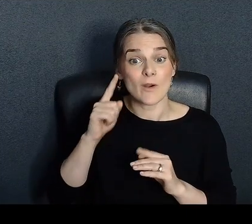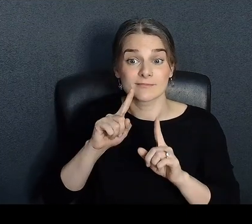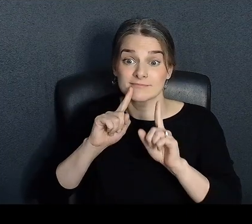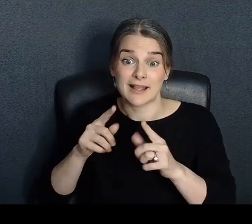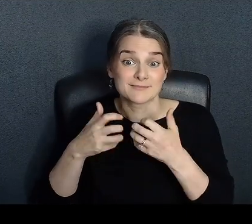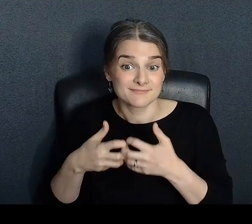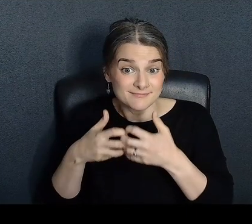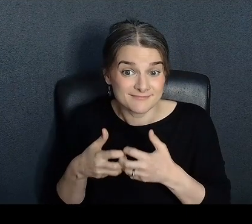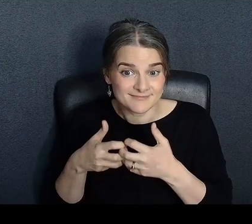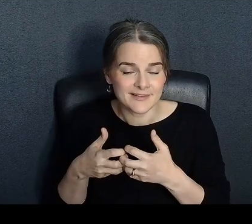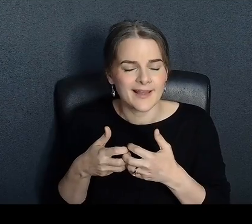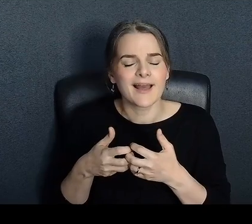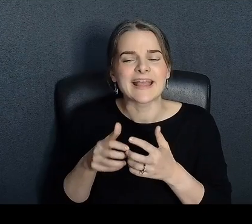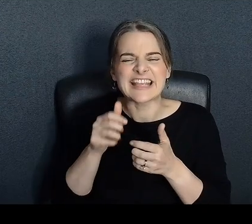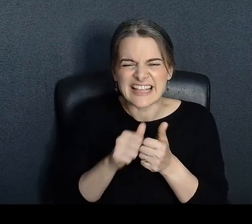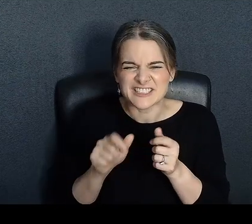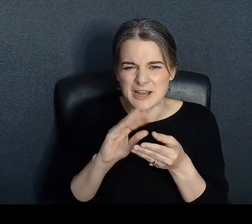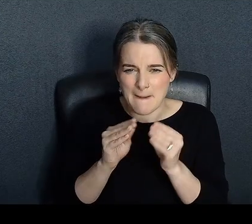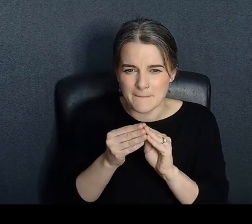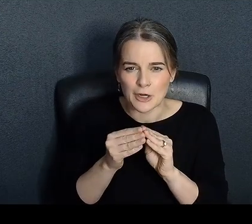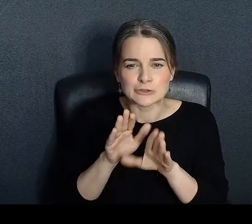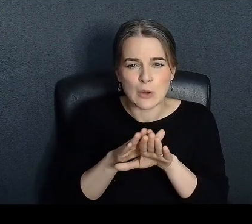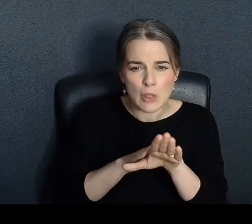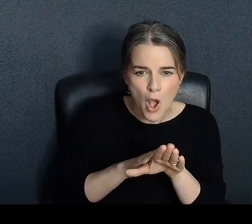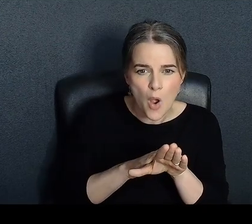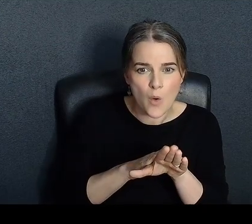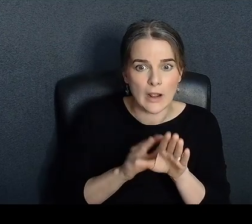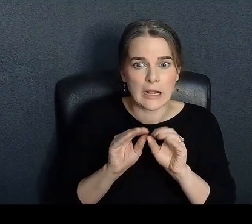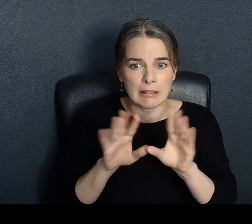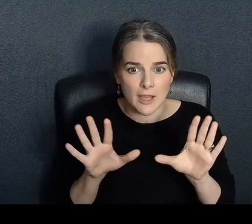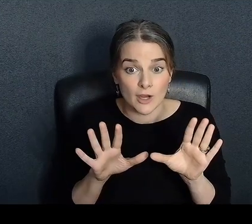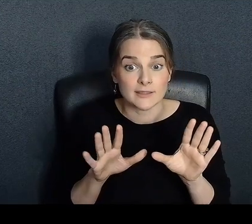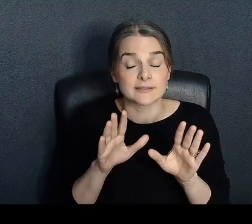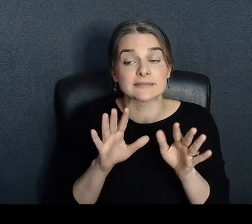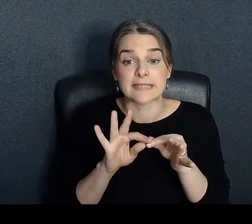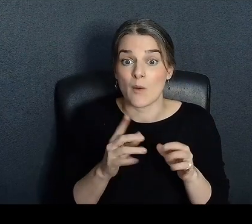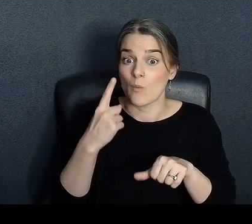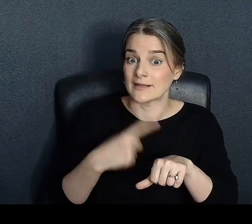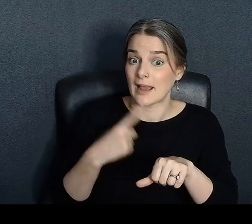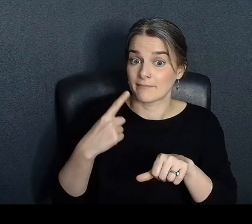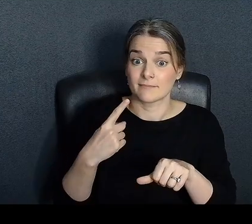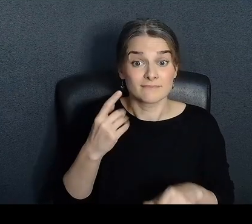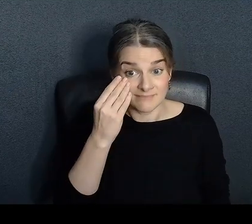so you only need to say it once. I can't tell you how many calls I can't return